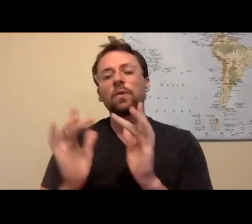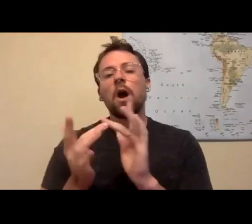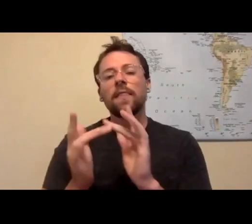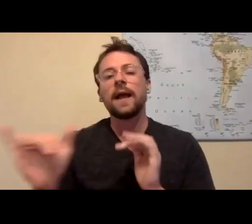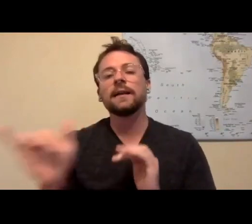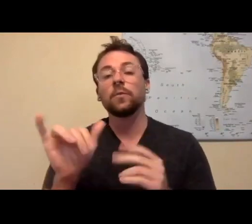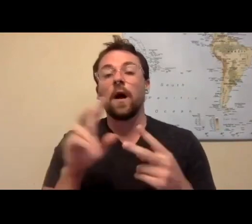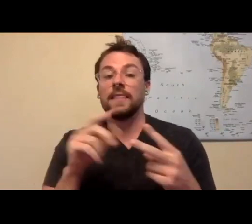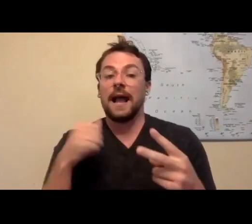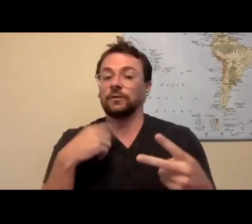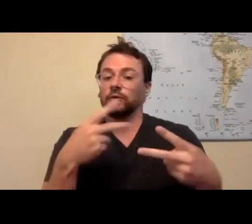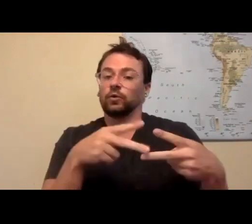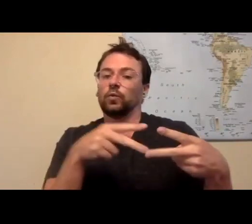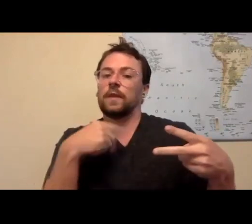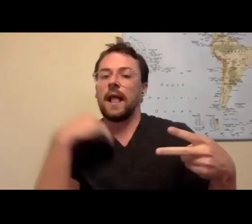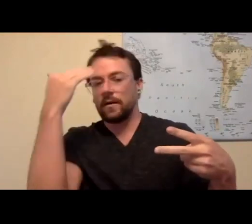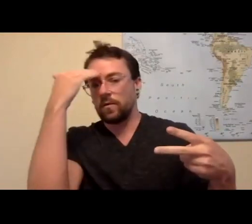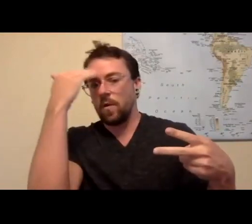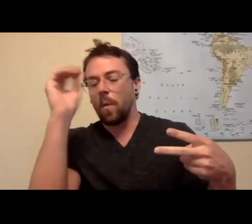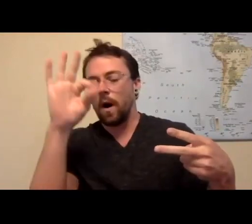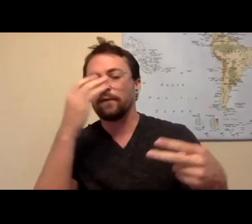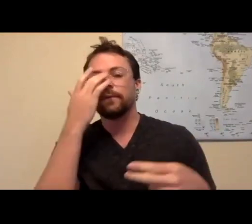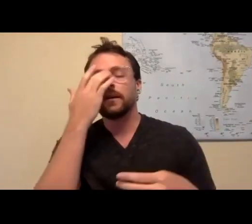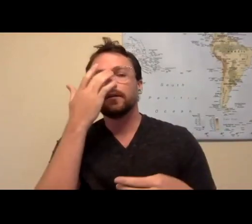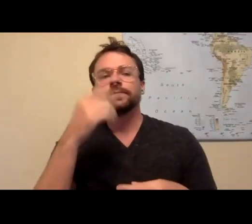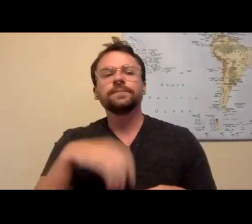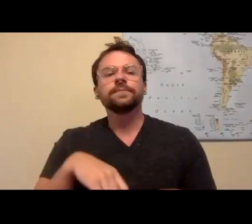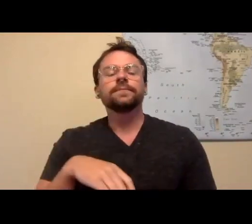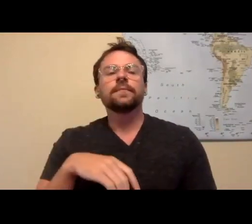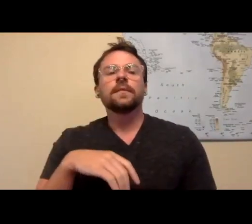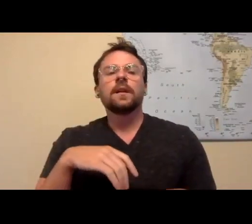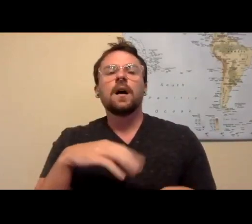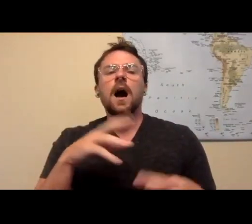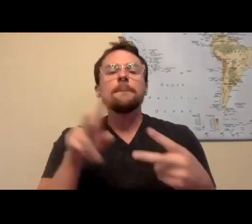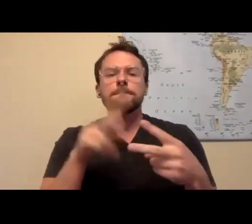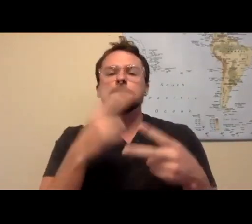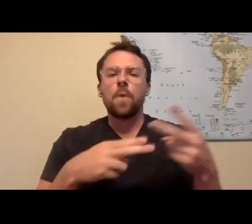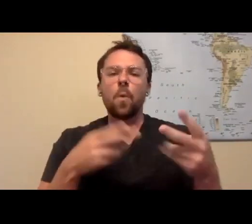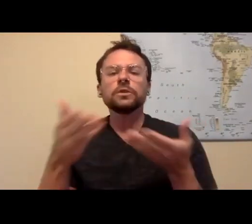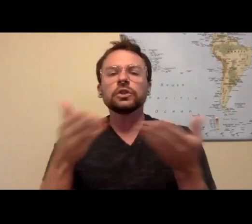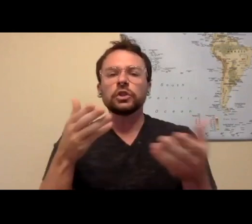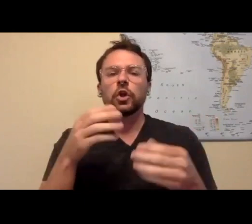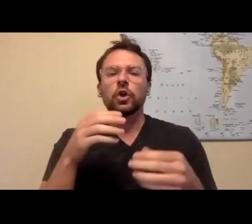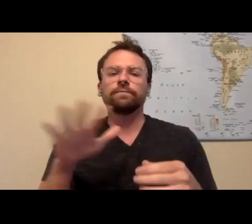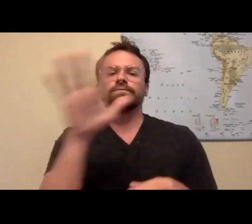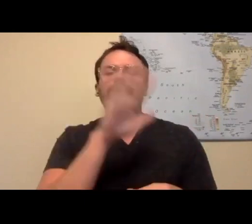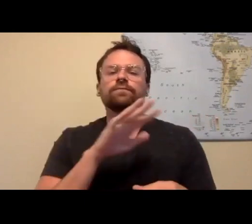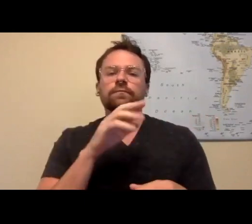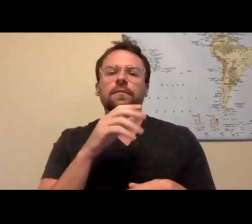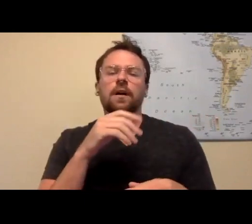There's a Deaf counseling center line that provides services and those are the two that I know of.